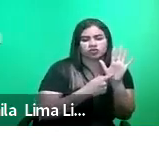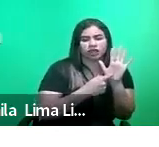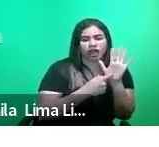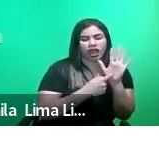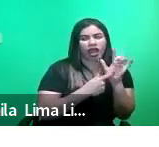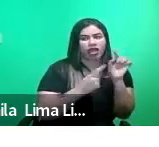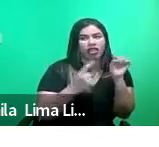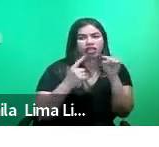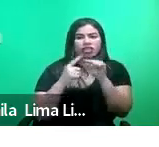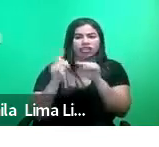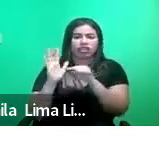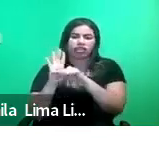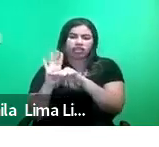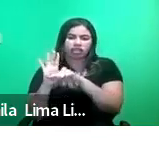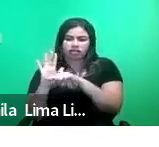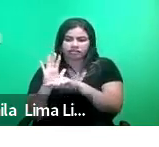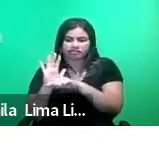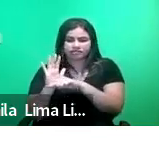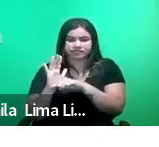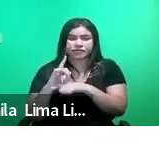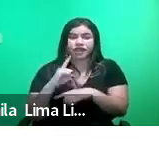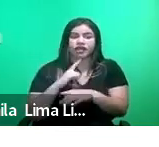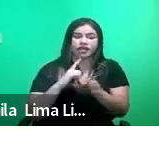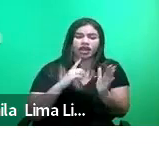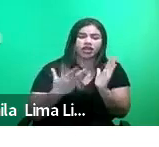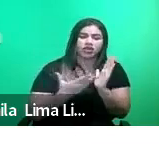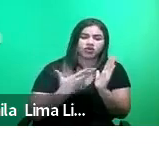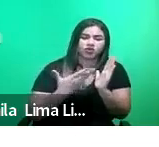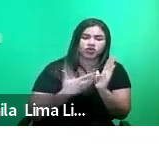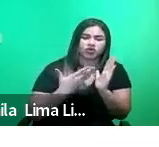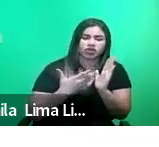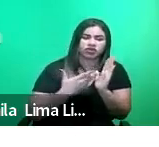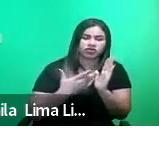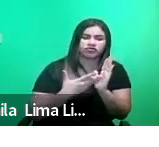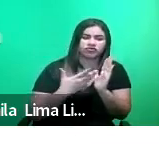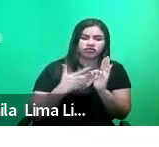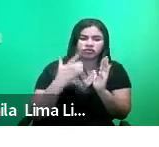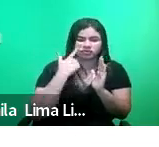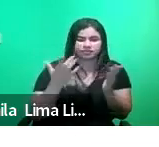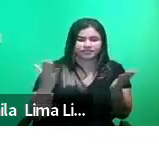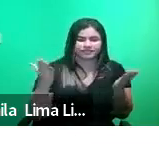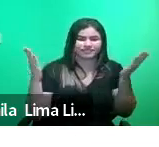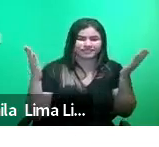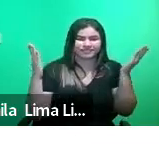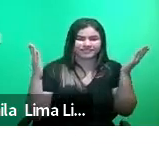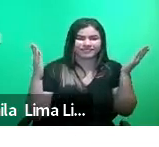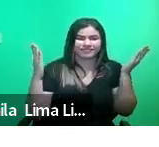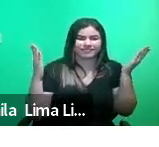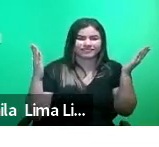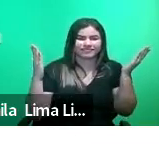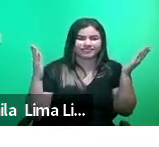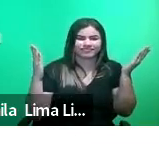in that research, and in particular I looked at a book called Pointing g, where g, where language, culture, and cognition meet . This is